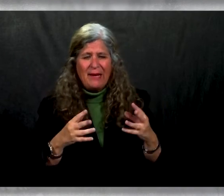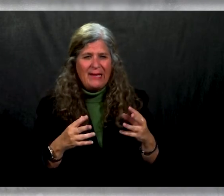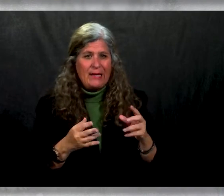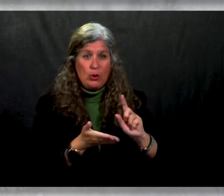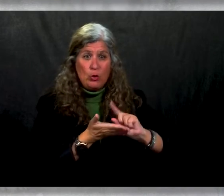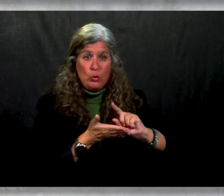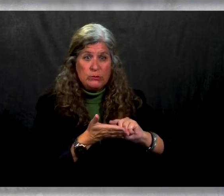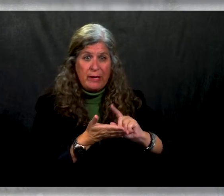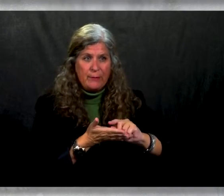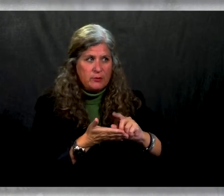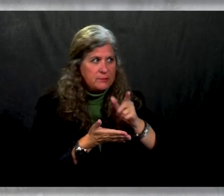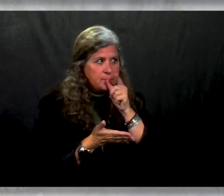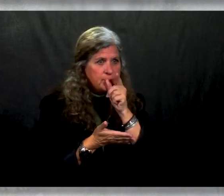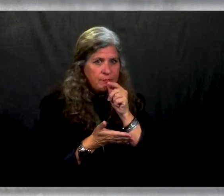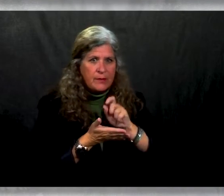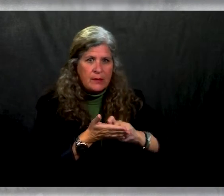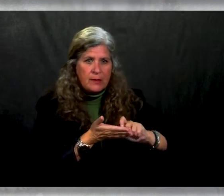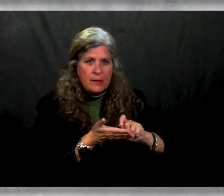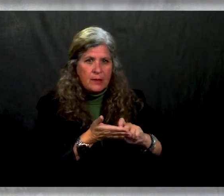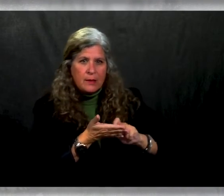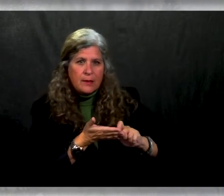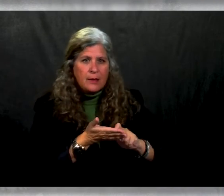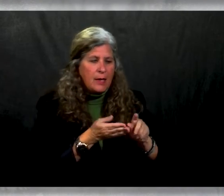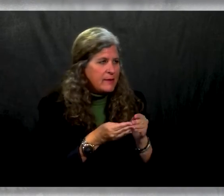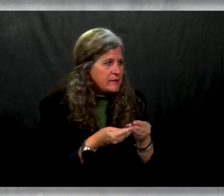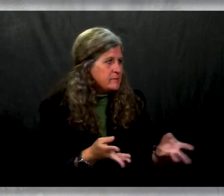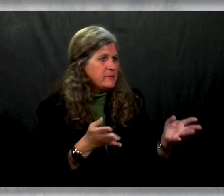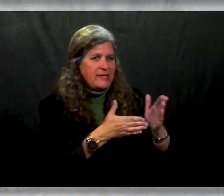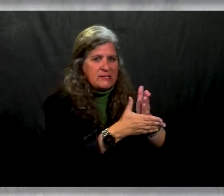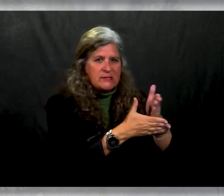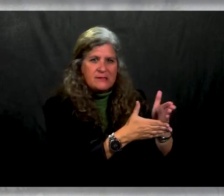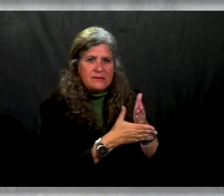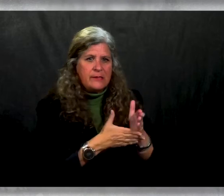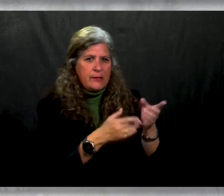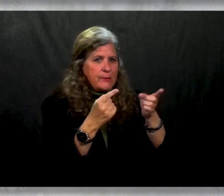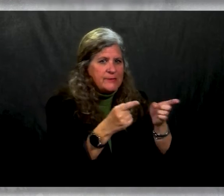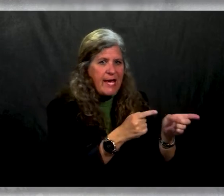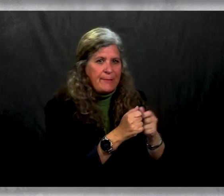so that people could maintain some sort of knowledge of what was going on around them.